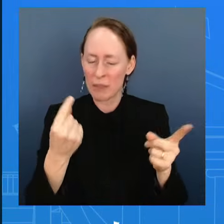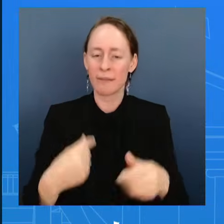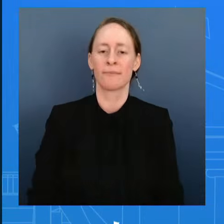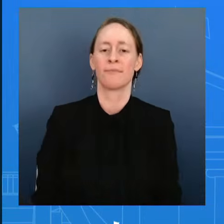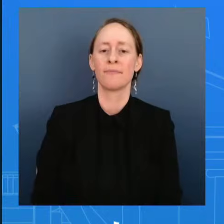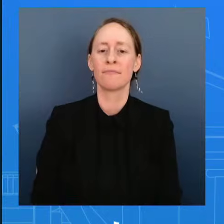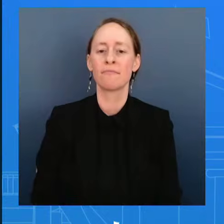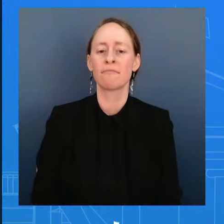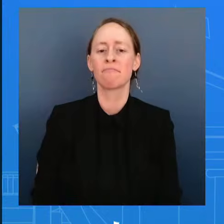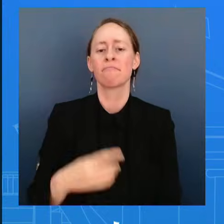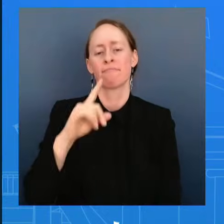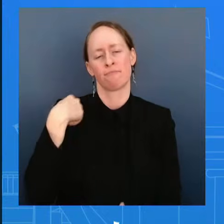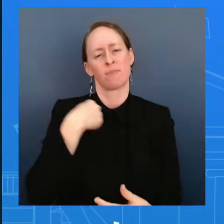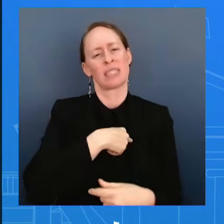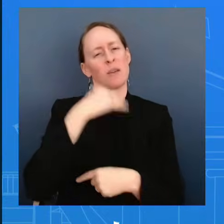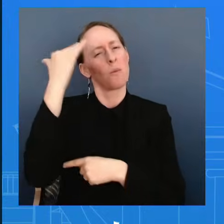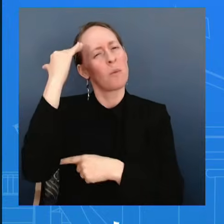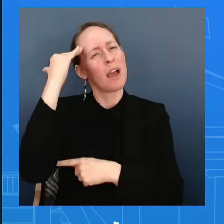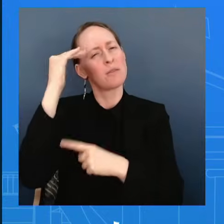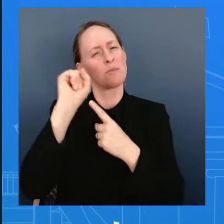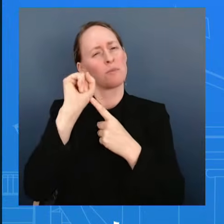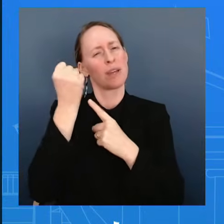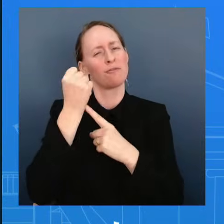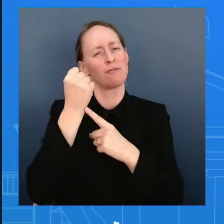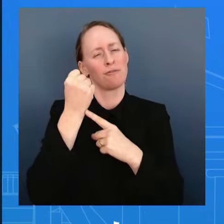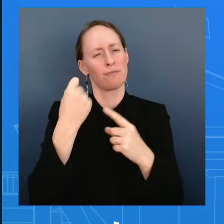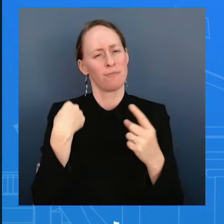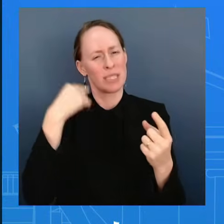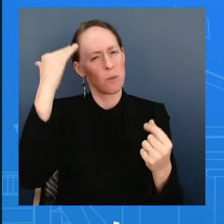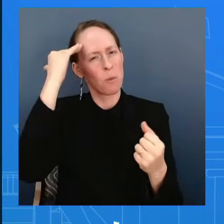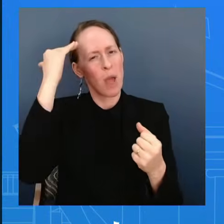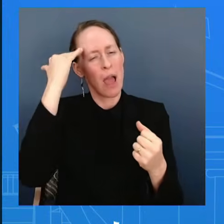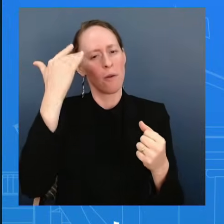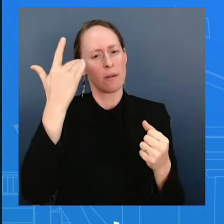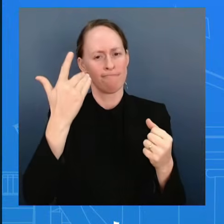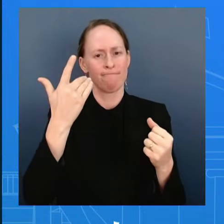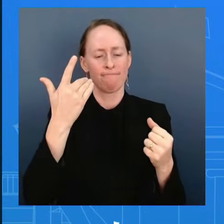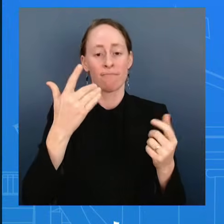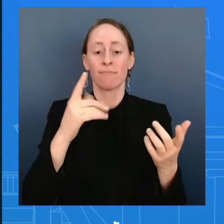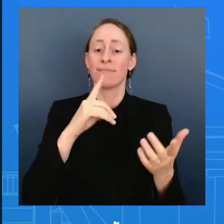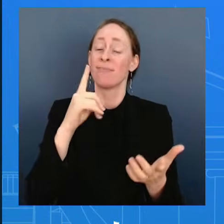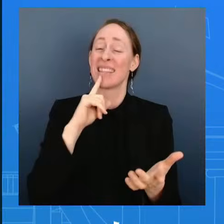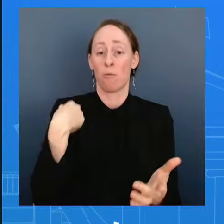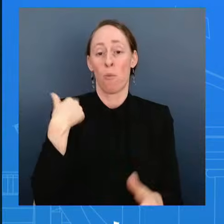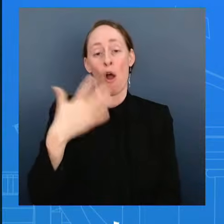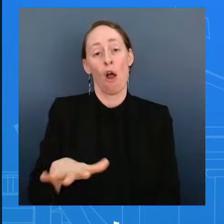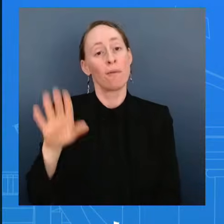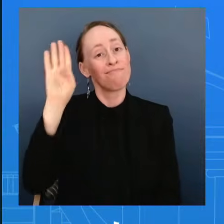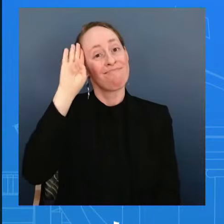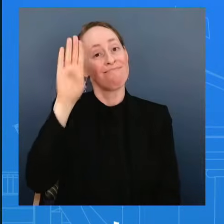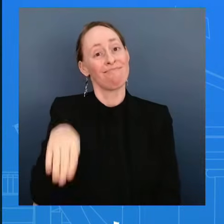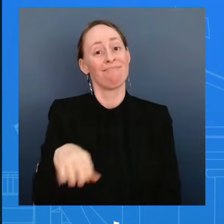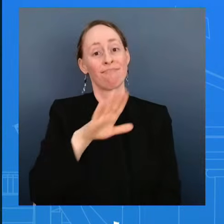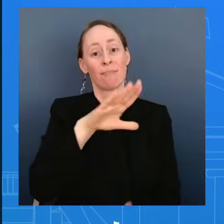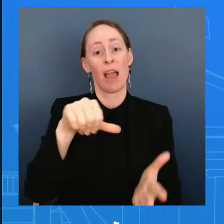that they make. They make that independently. What we're focused on is how do we continue to build on the economy, build on the successes